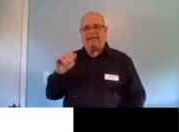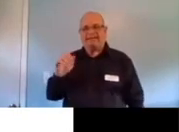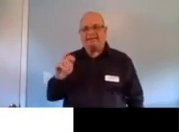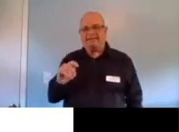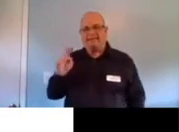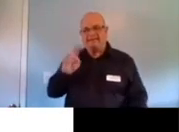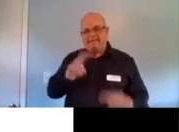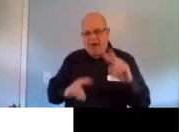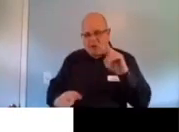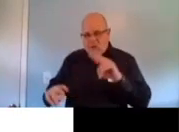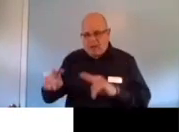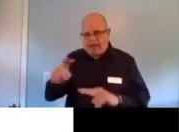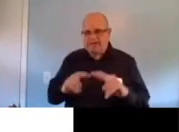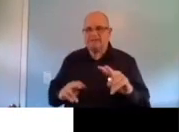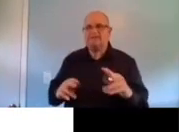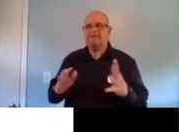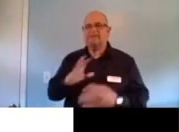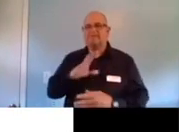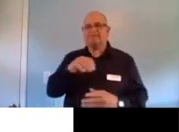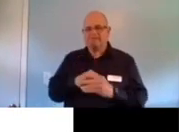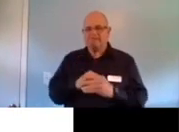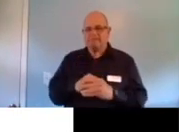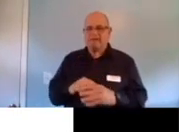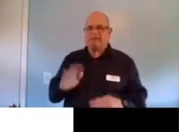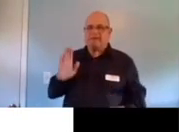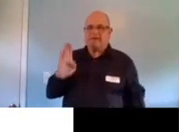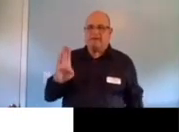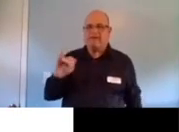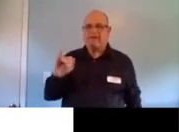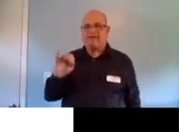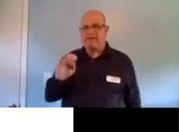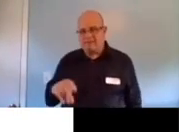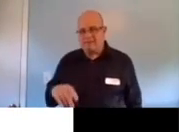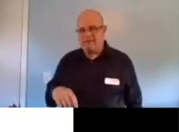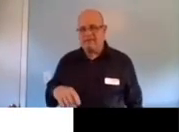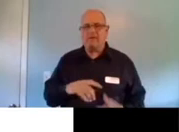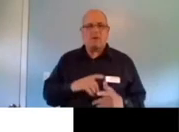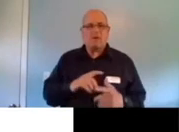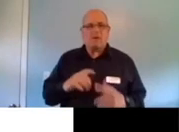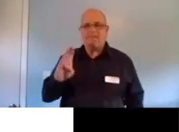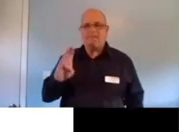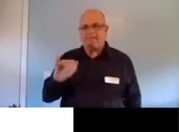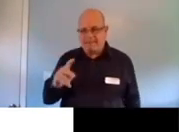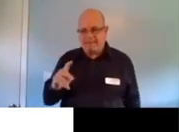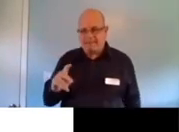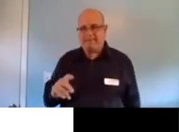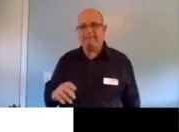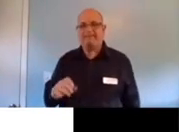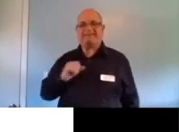needs to be incorporated into the IEP or BIP and then starve needs to be trained on how